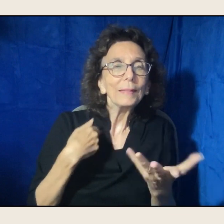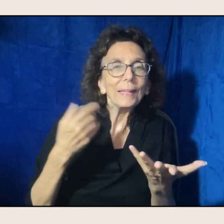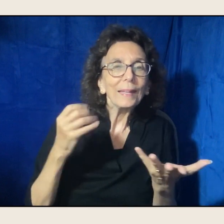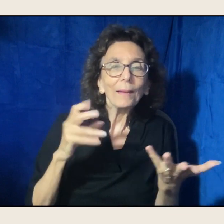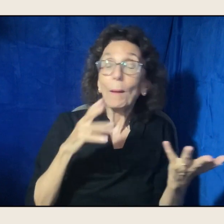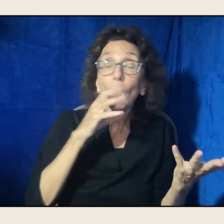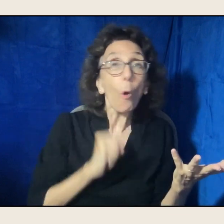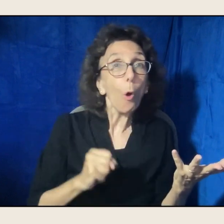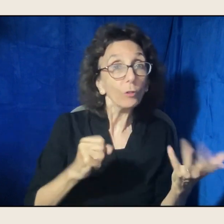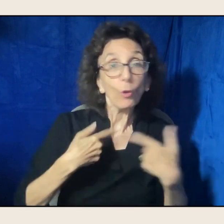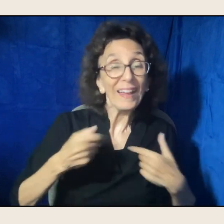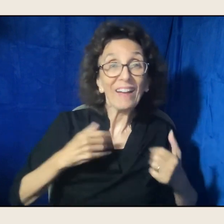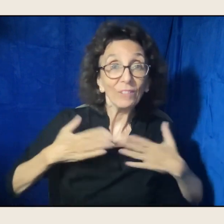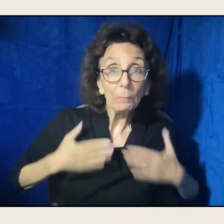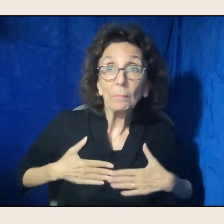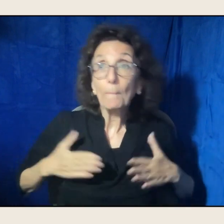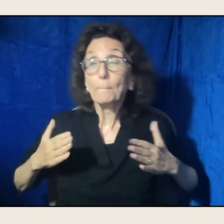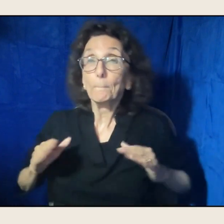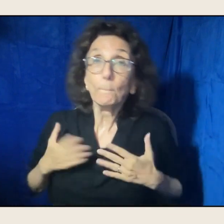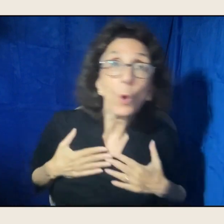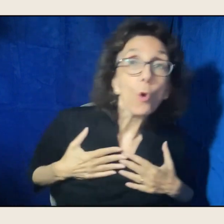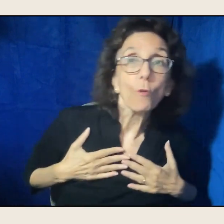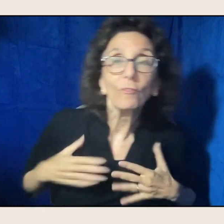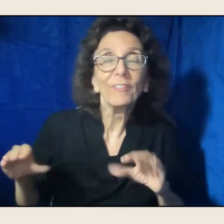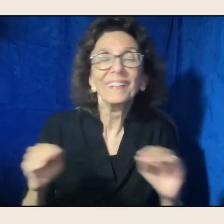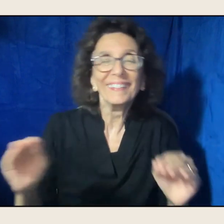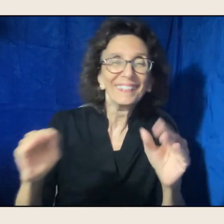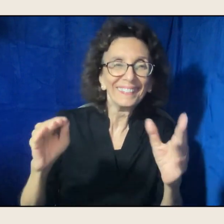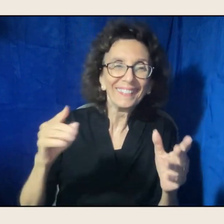(chuckles) You gotta do it. That's the story.